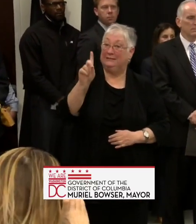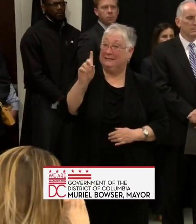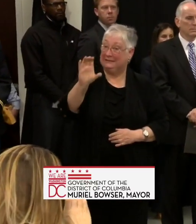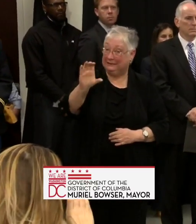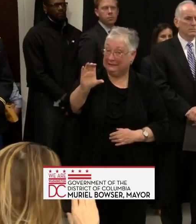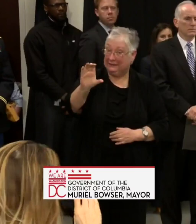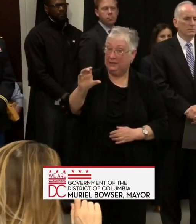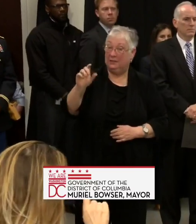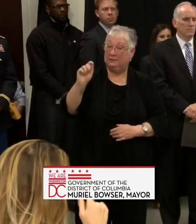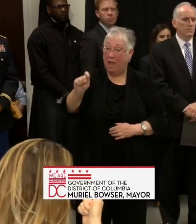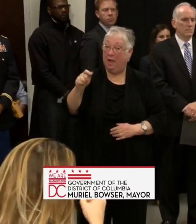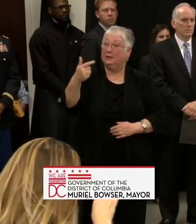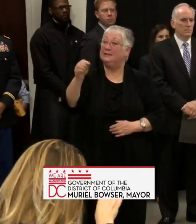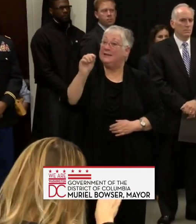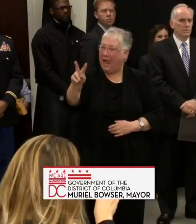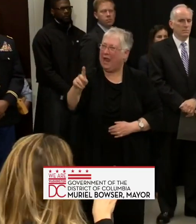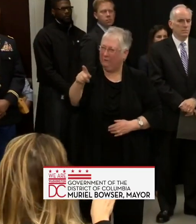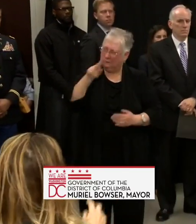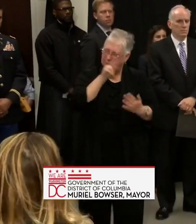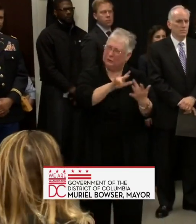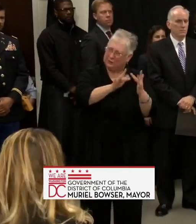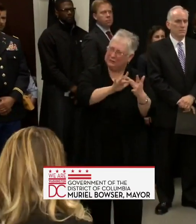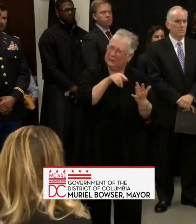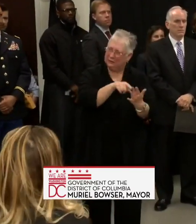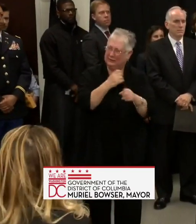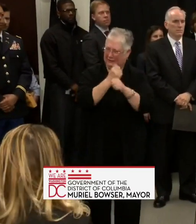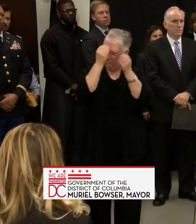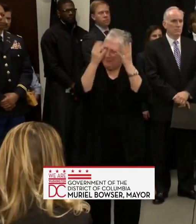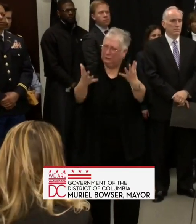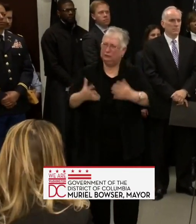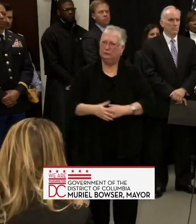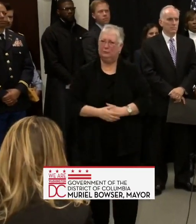OFFICIAL TWITTER SITE. SO THANK YOU.